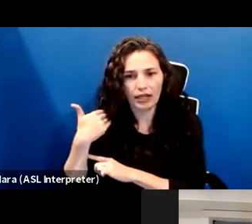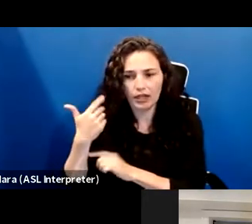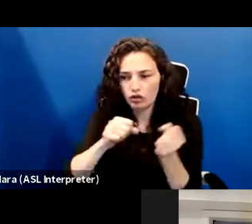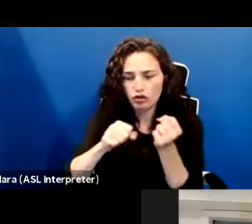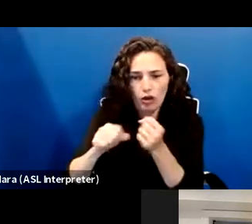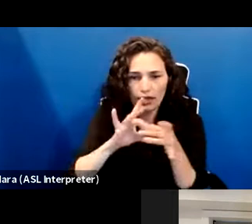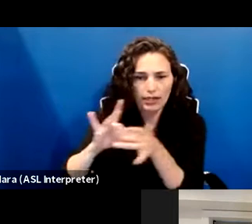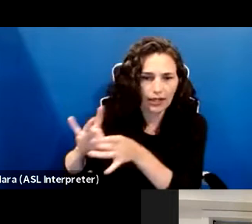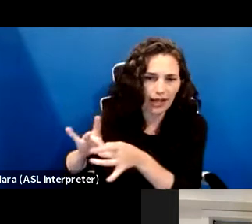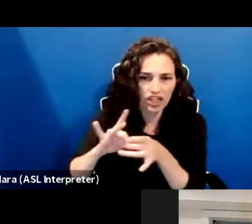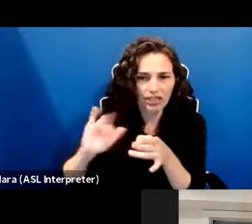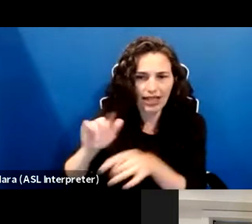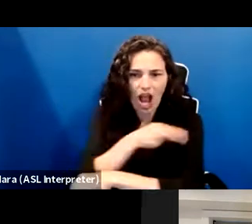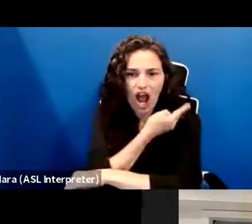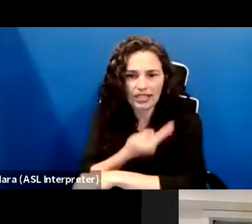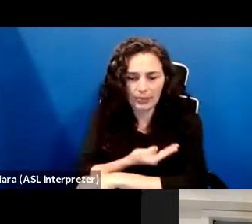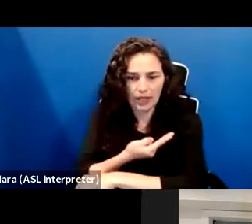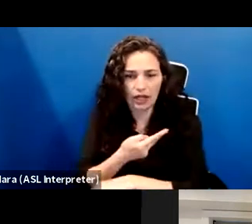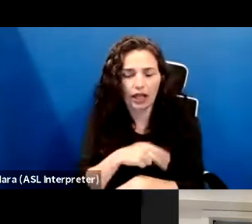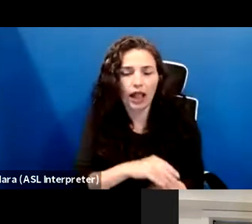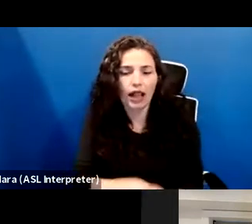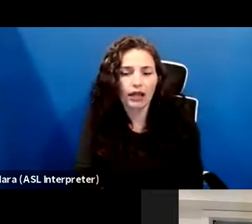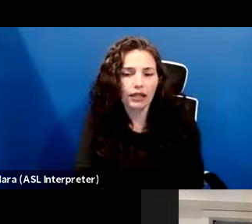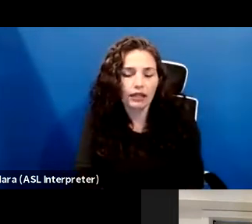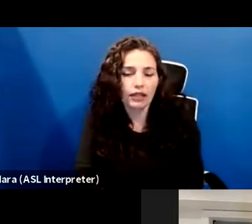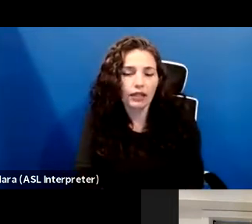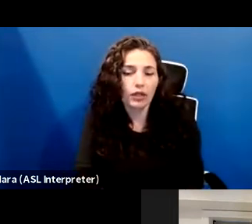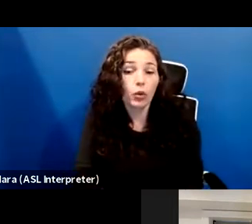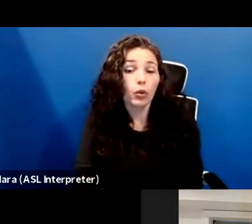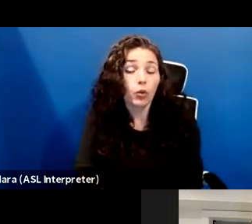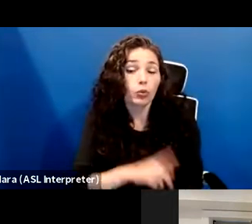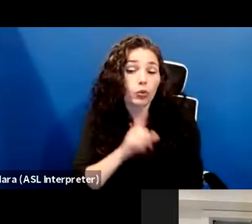and it was actually a place where we've been wanted to,